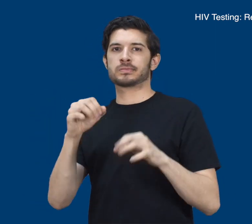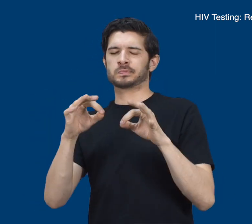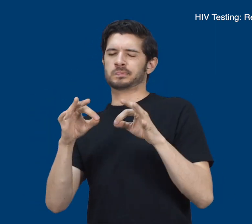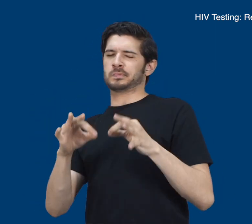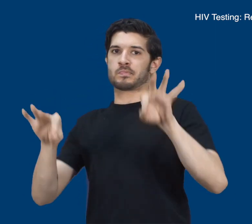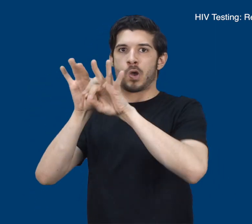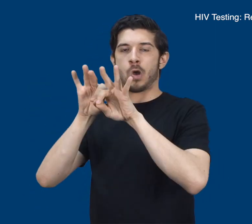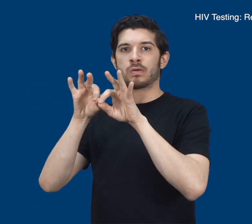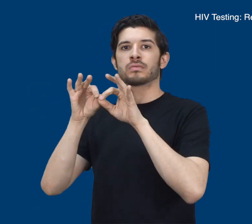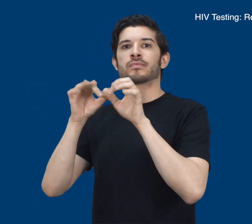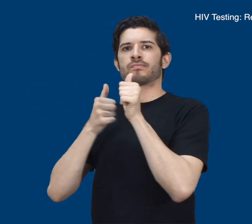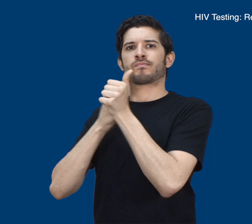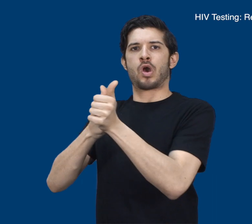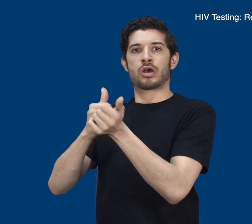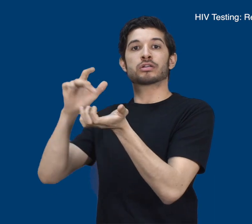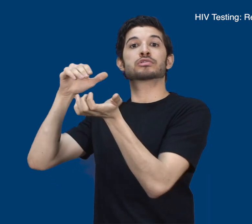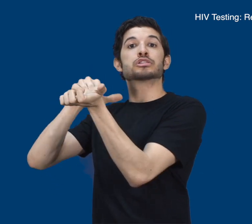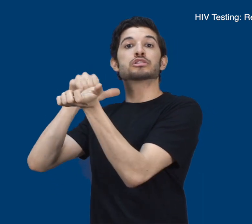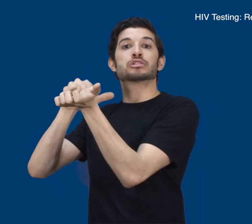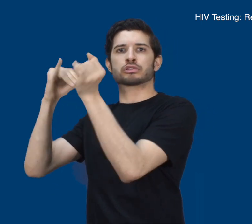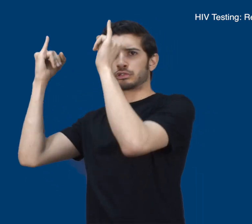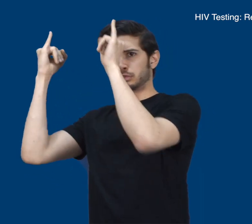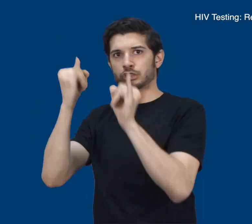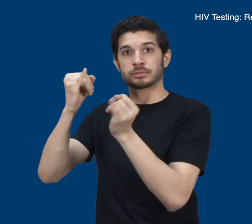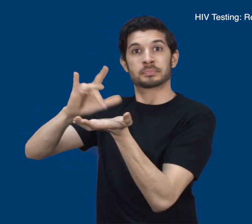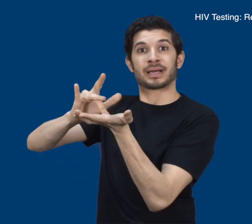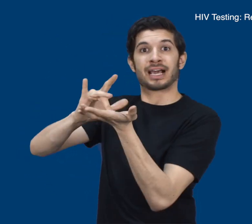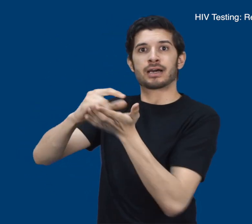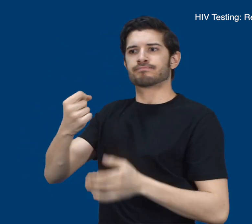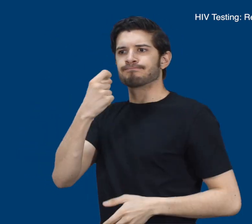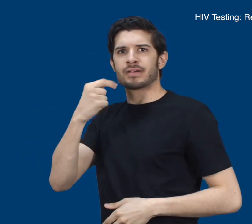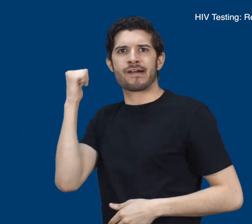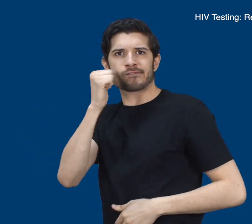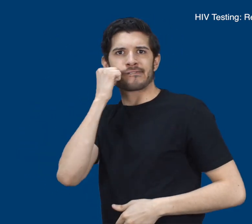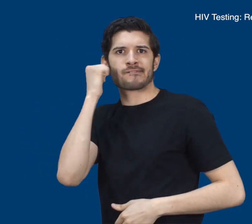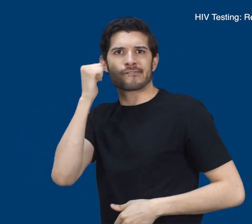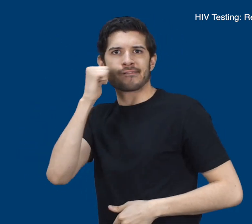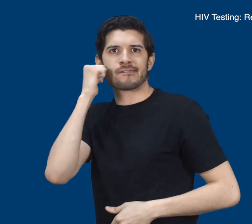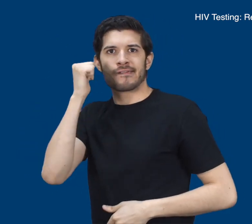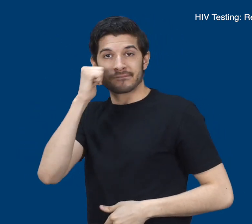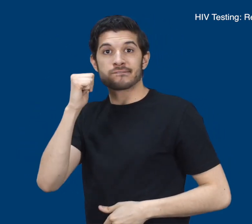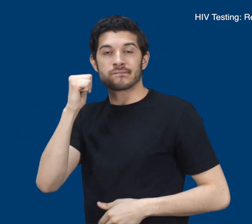It is VERY important to follow your doctor's instructions about taking HIV medications every day,